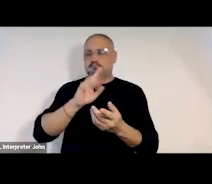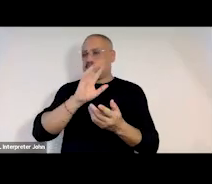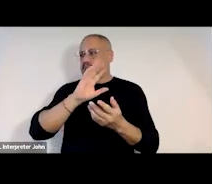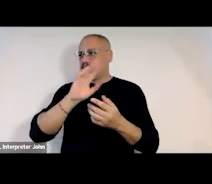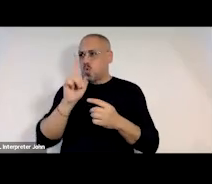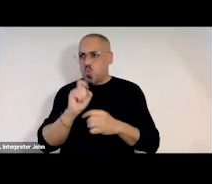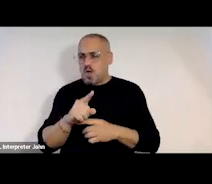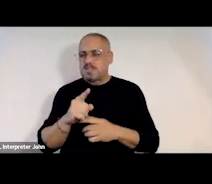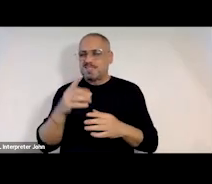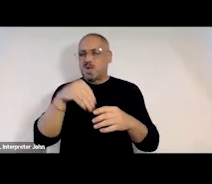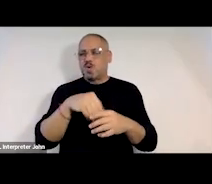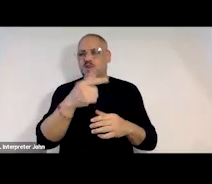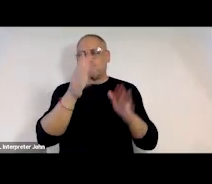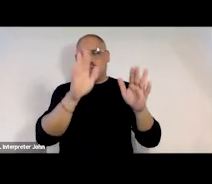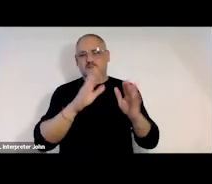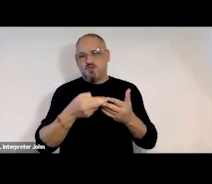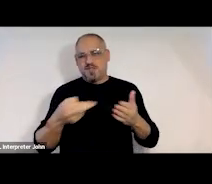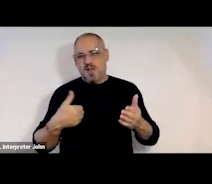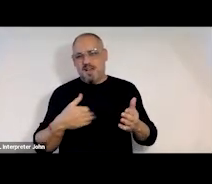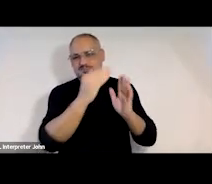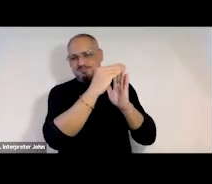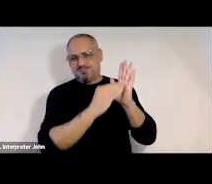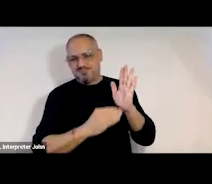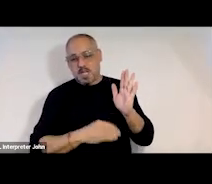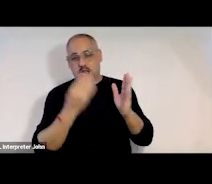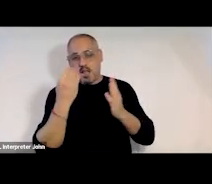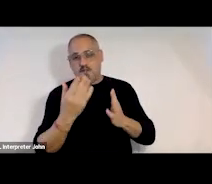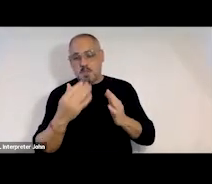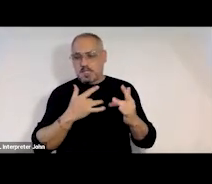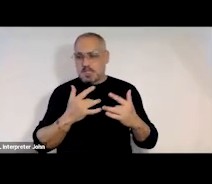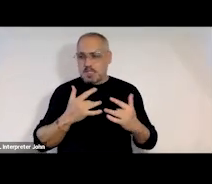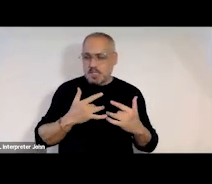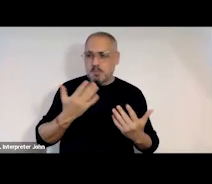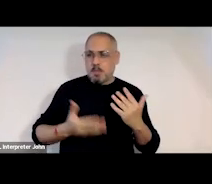are included on this wonderful resource. The information to consider that may be linked to